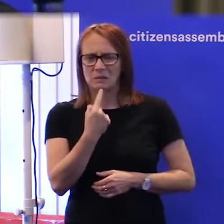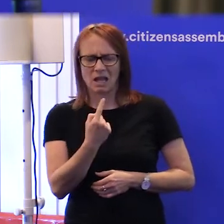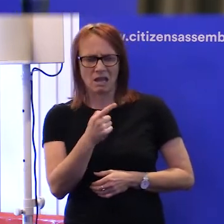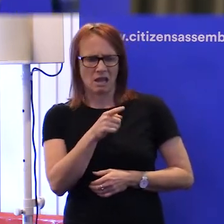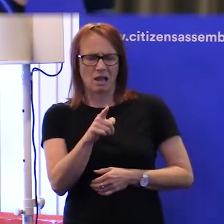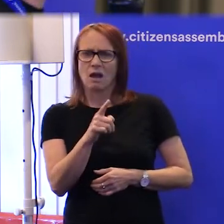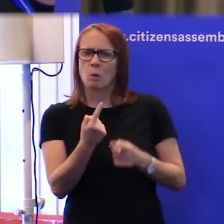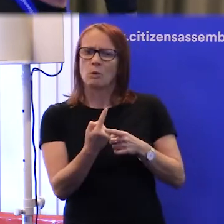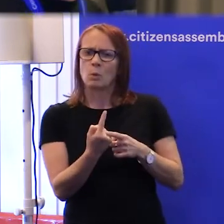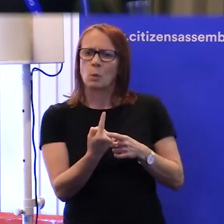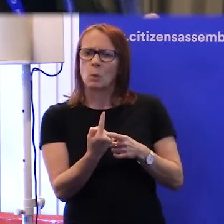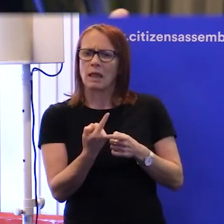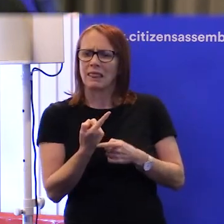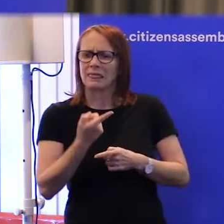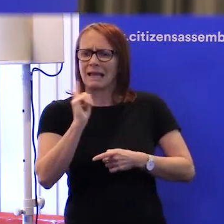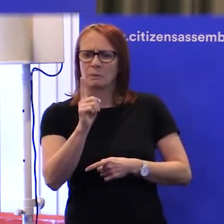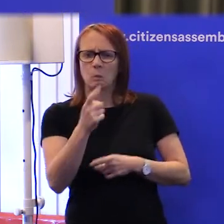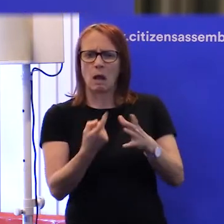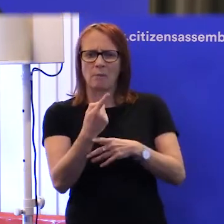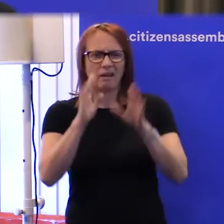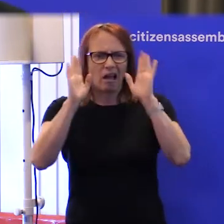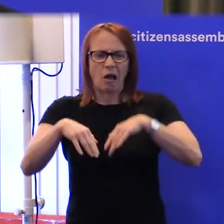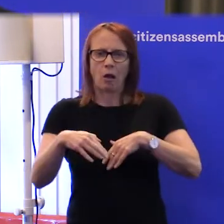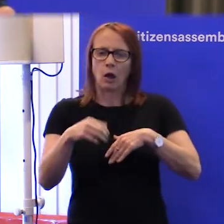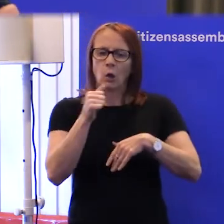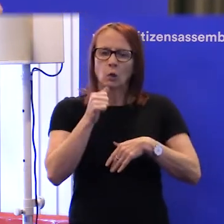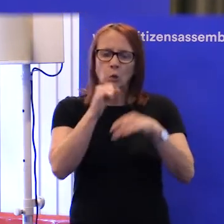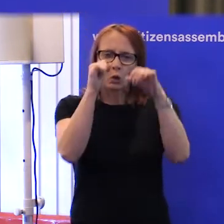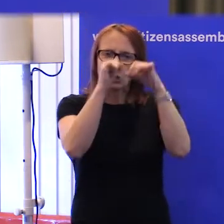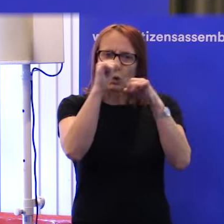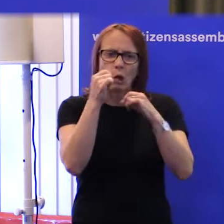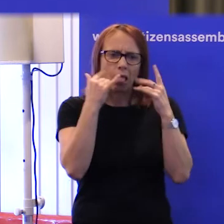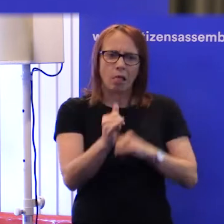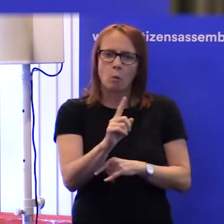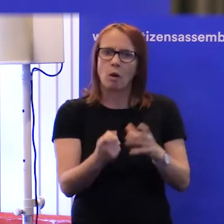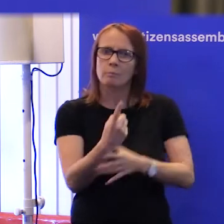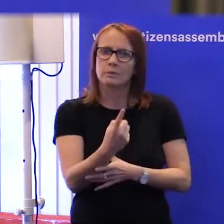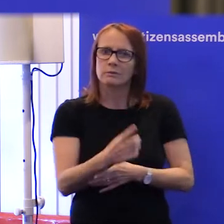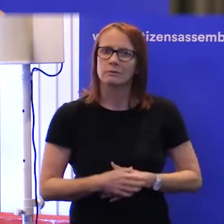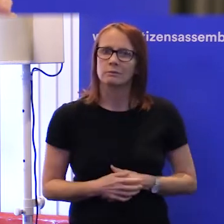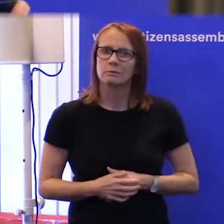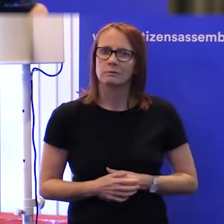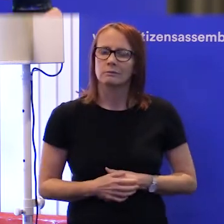happened last week is good what just google it you know just gonna have a look on it on the internet and see what you see what you can find on there so I